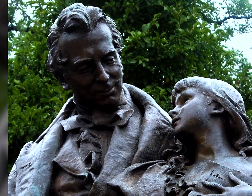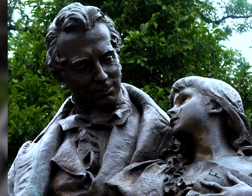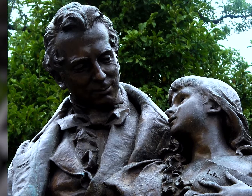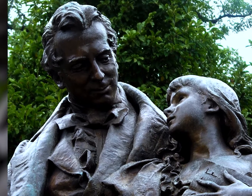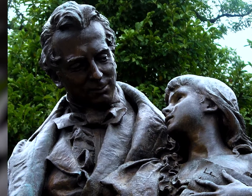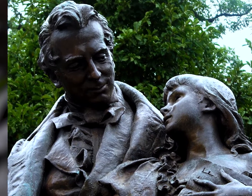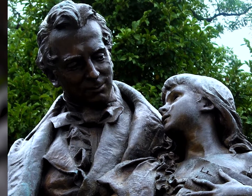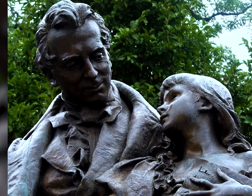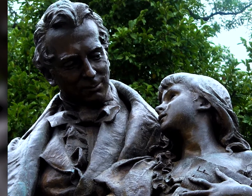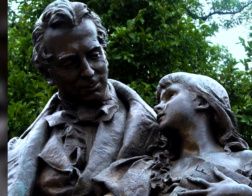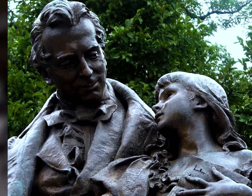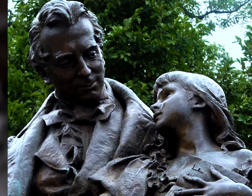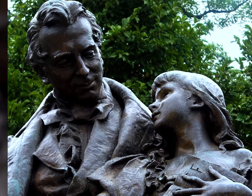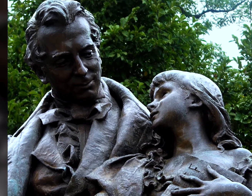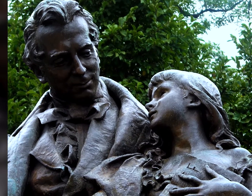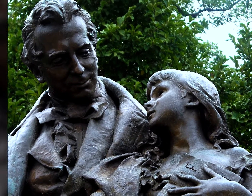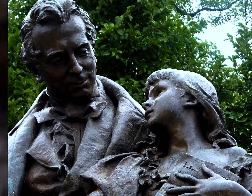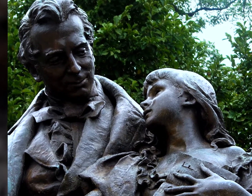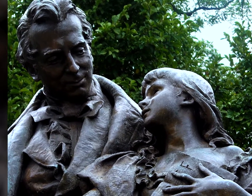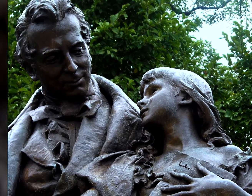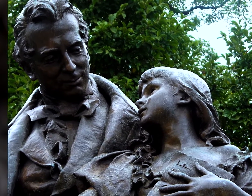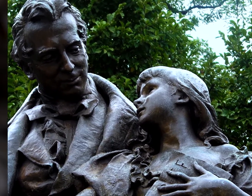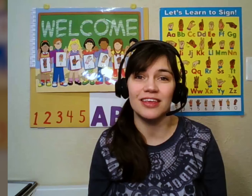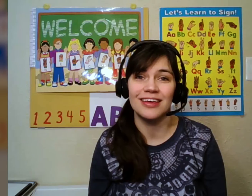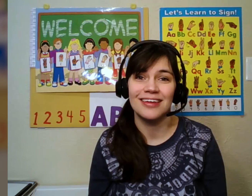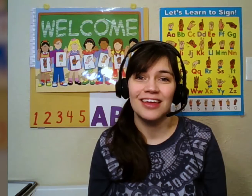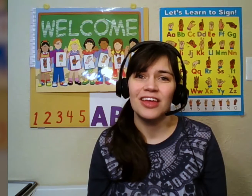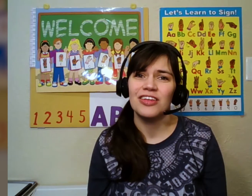by drawing words and pictures in the dirt and she caught on really quickly.